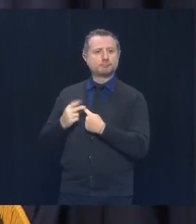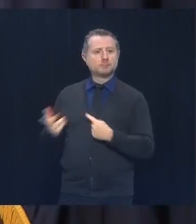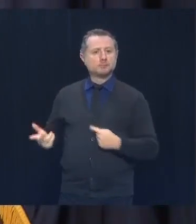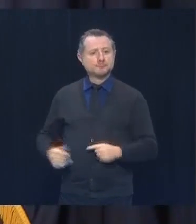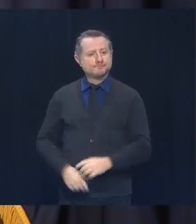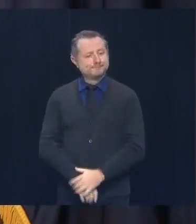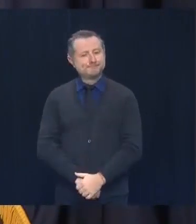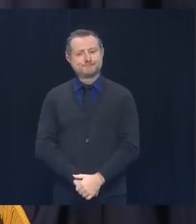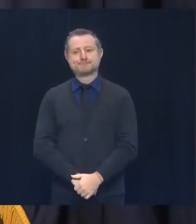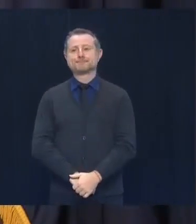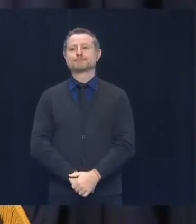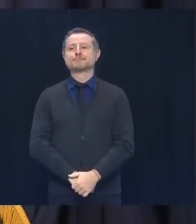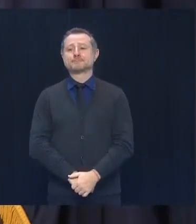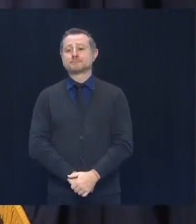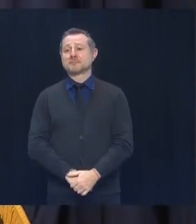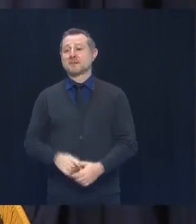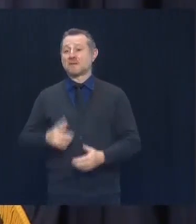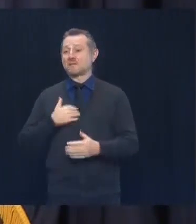OF COURSE, SHE GETS CERTAIN